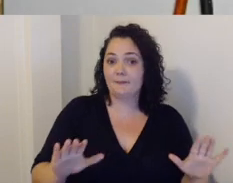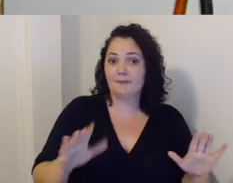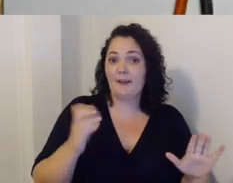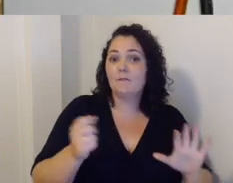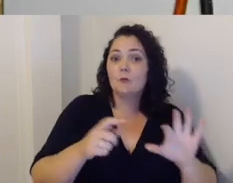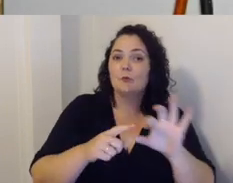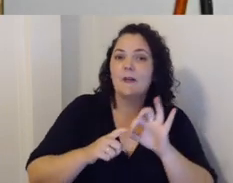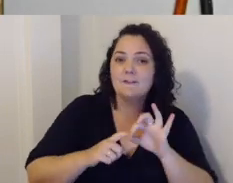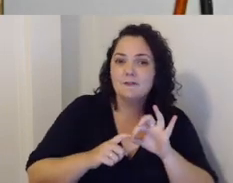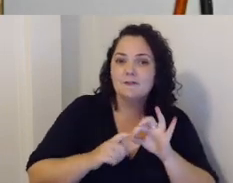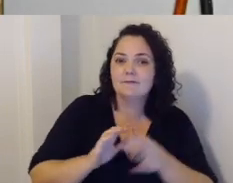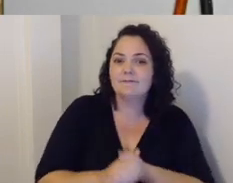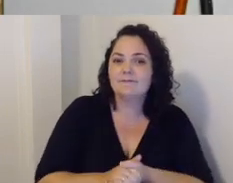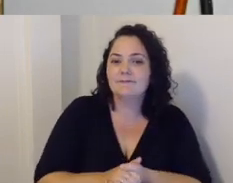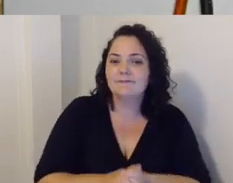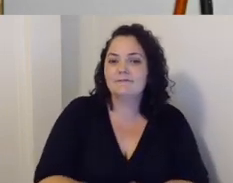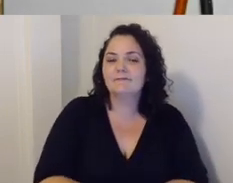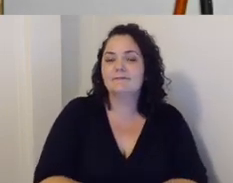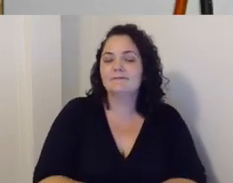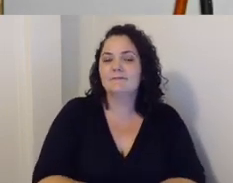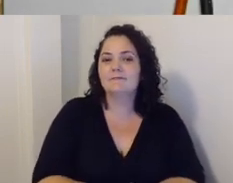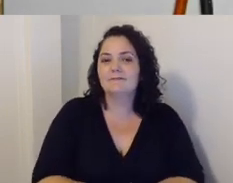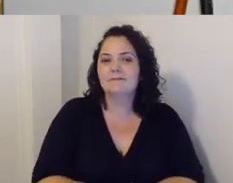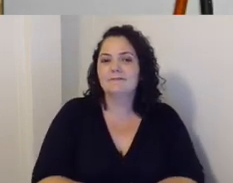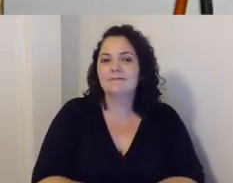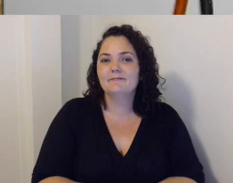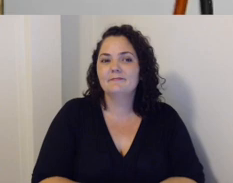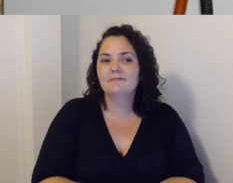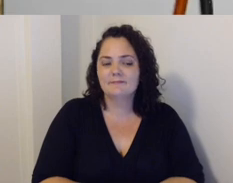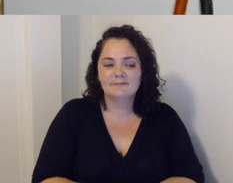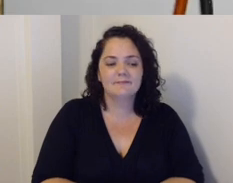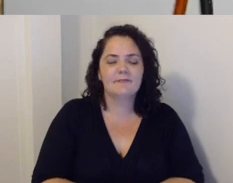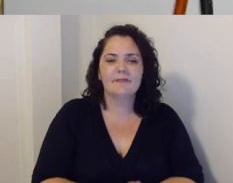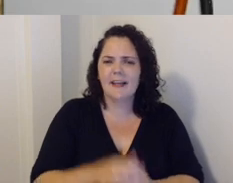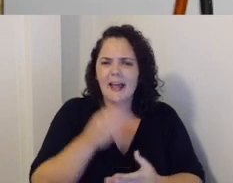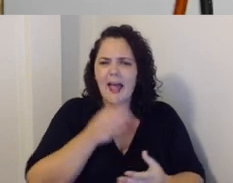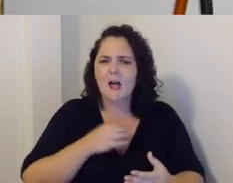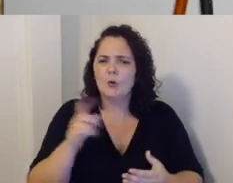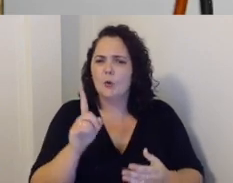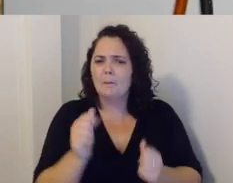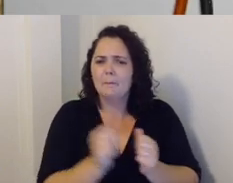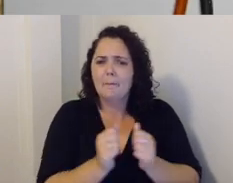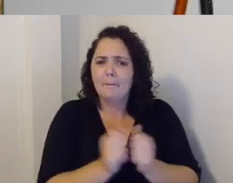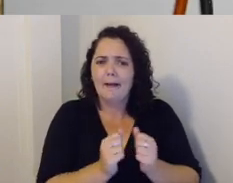it back over to uh to seeing our models. Yes sorry? This is just ordinary cartridge paper, this is just